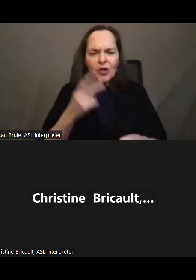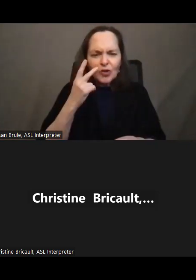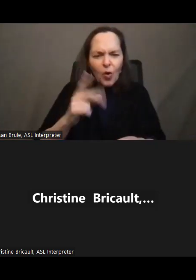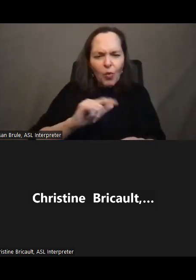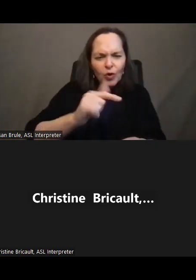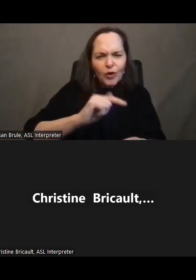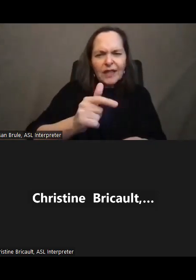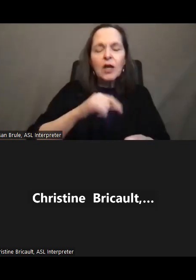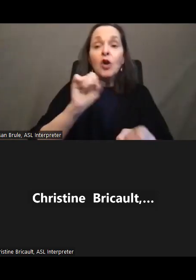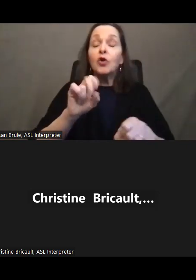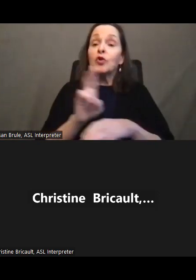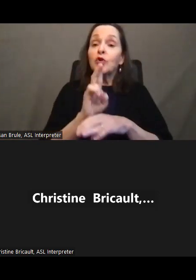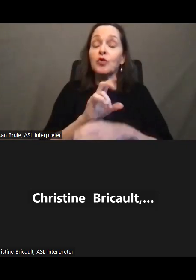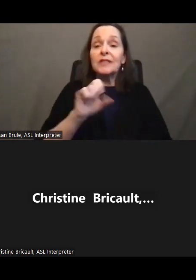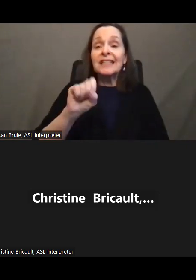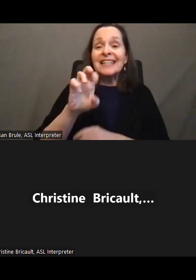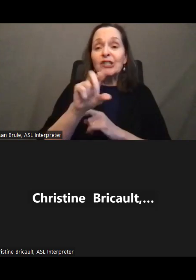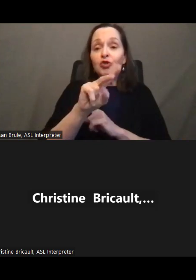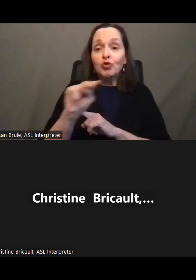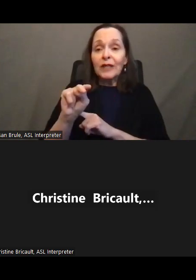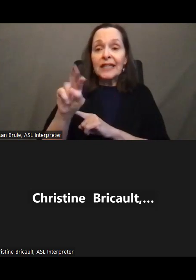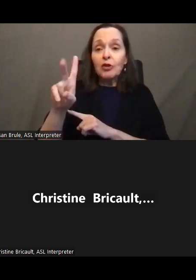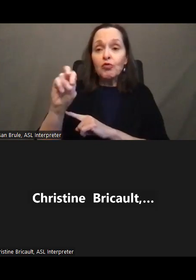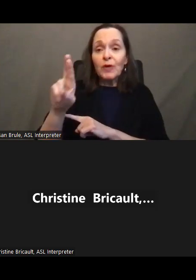Magnifiers for handwritten material. All good ideas.